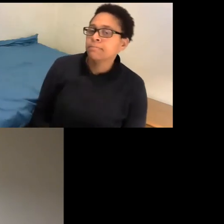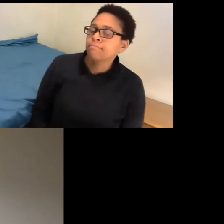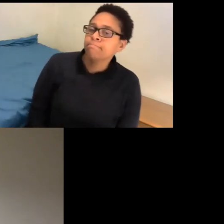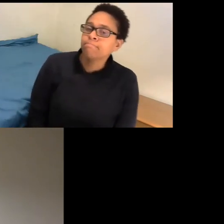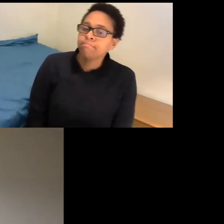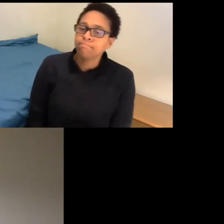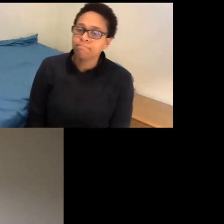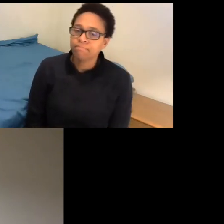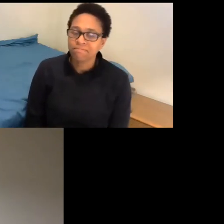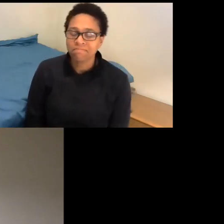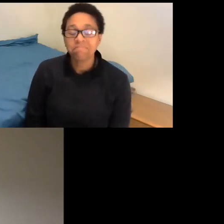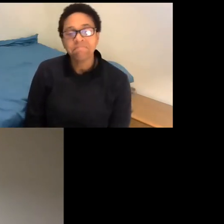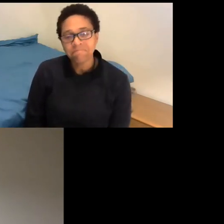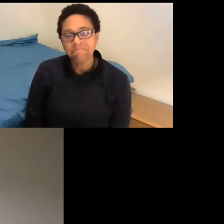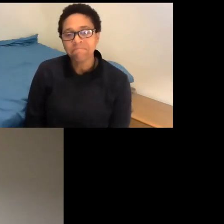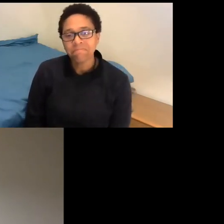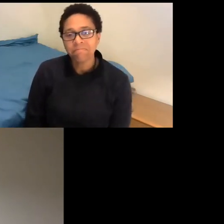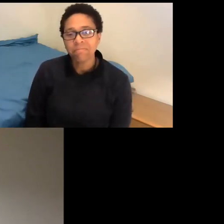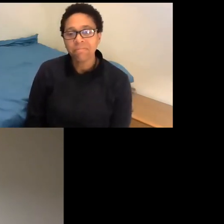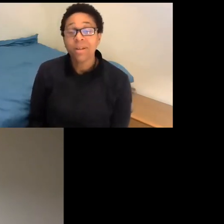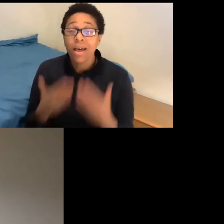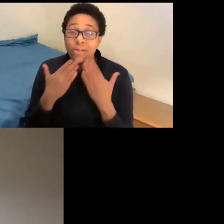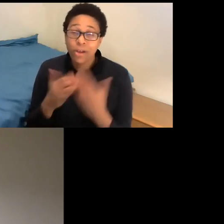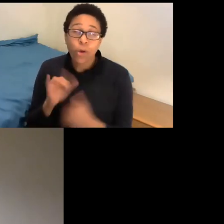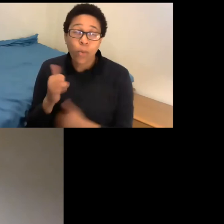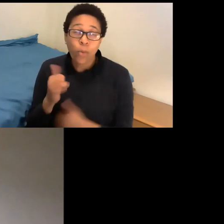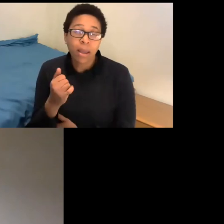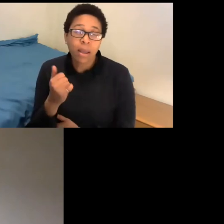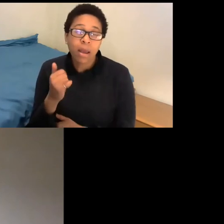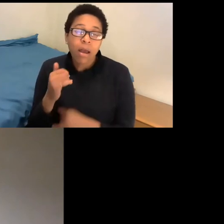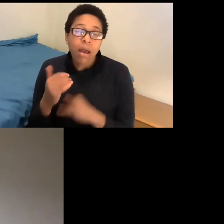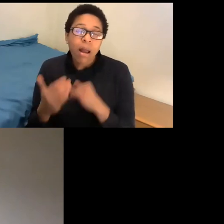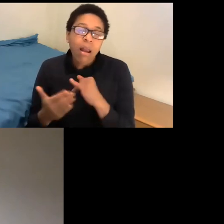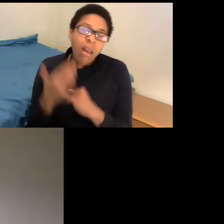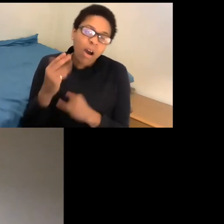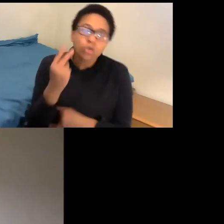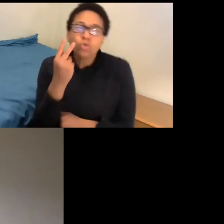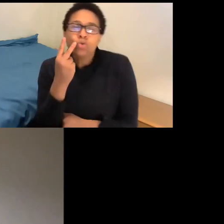Maryanne: Thank you. Okay, I think last two questions now. So